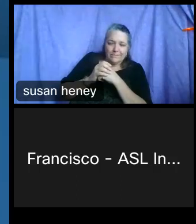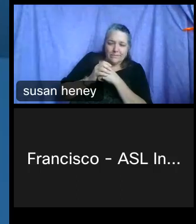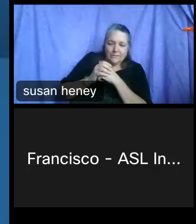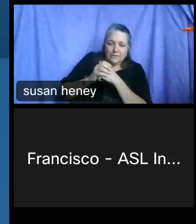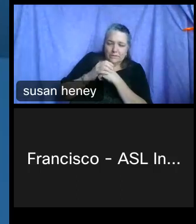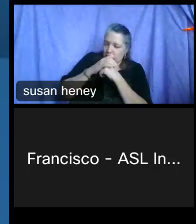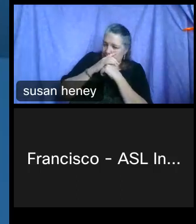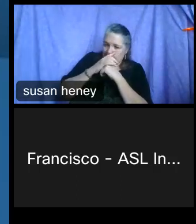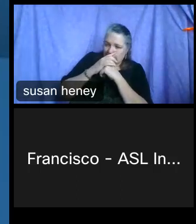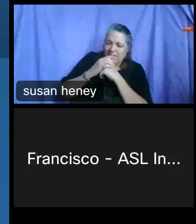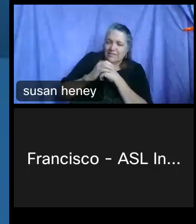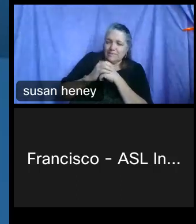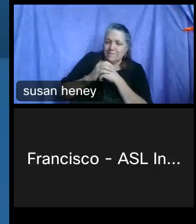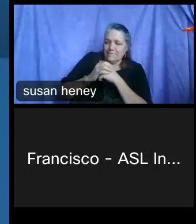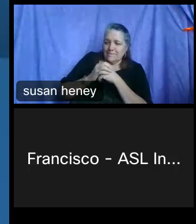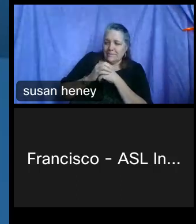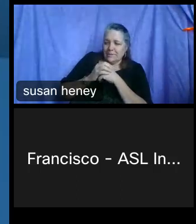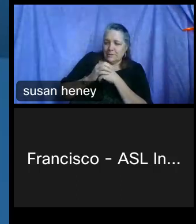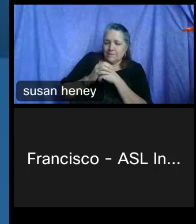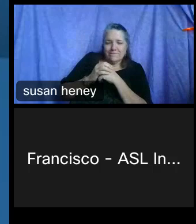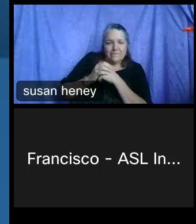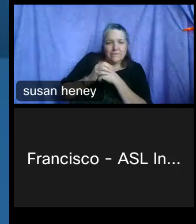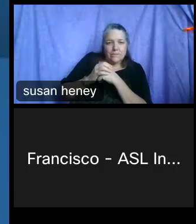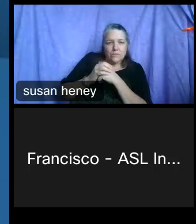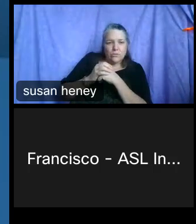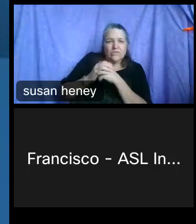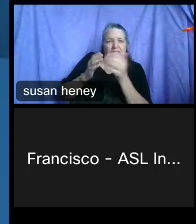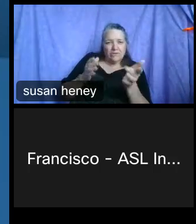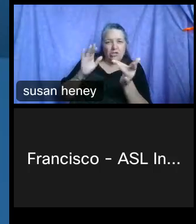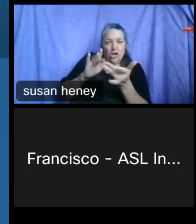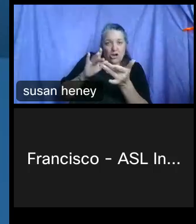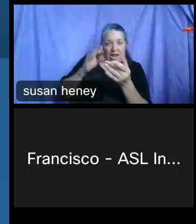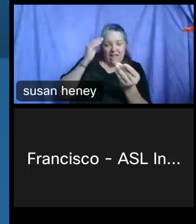And feel free to get in touch with us. Our contact information is on screen. However,